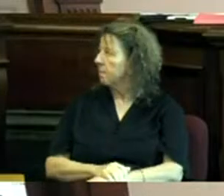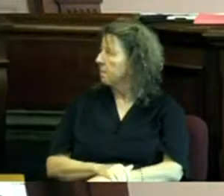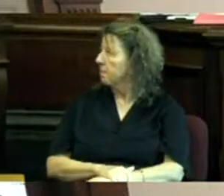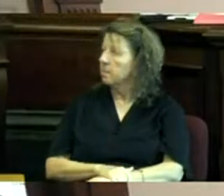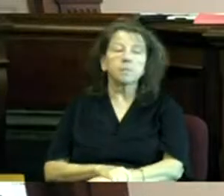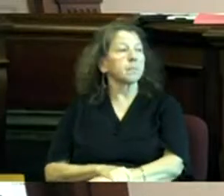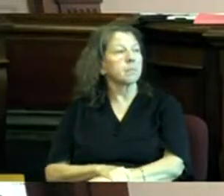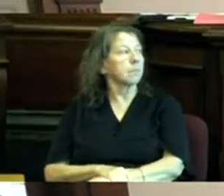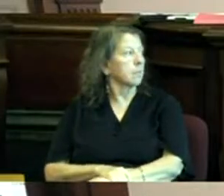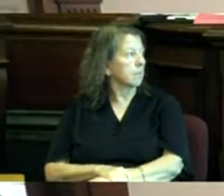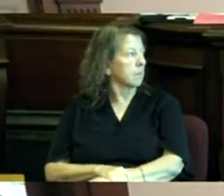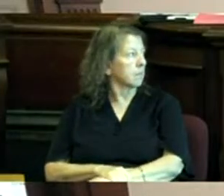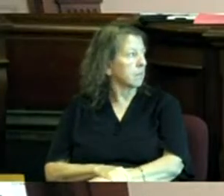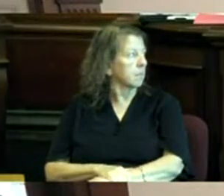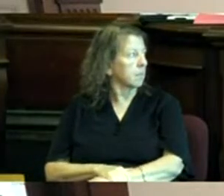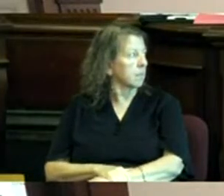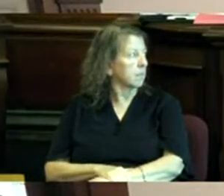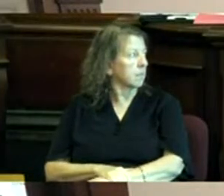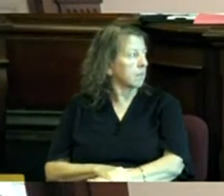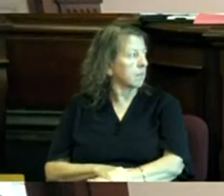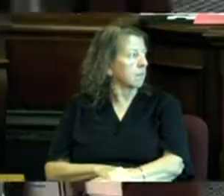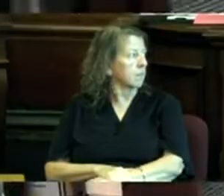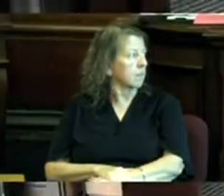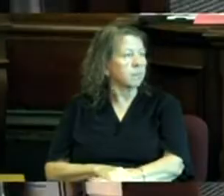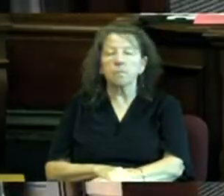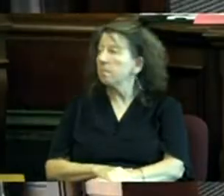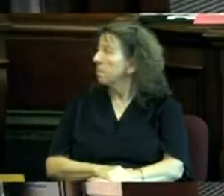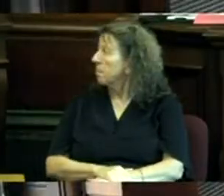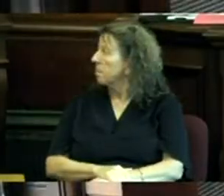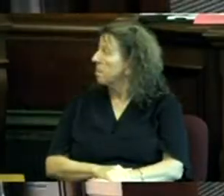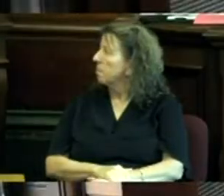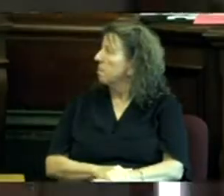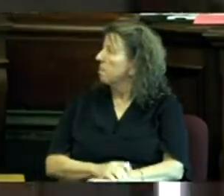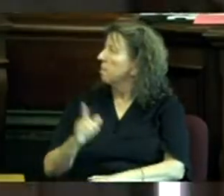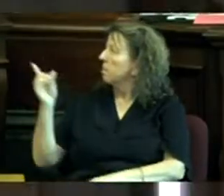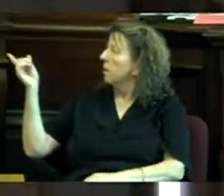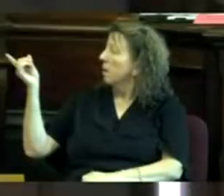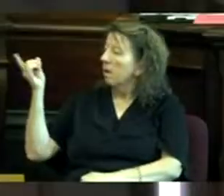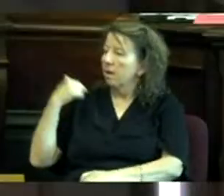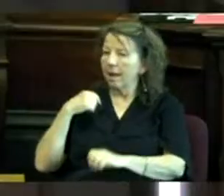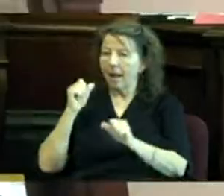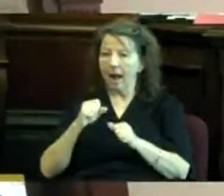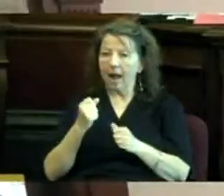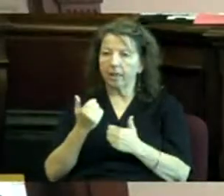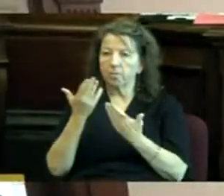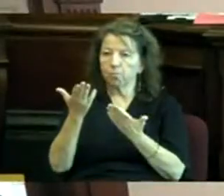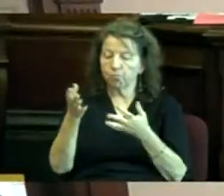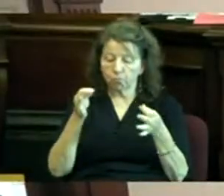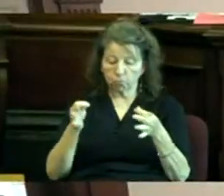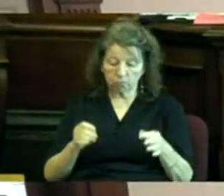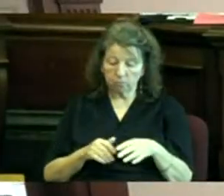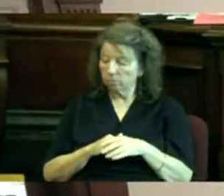engagement and selection for of